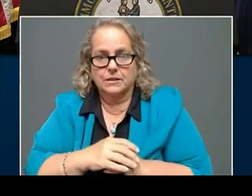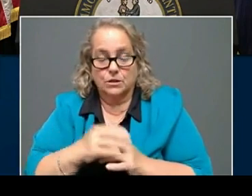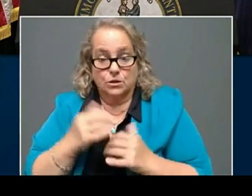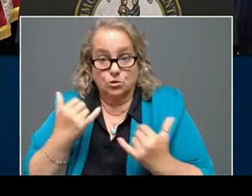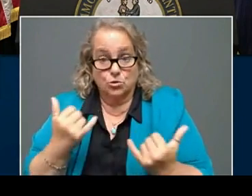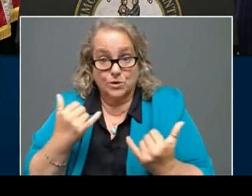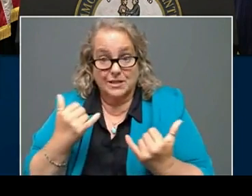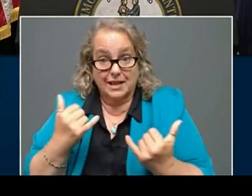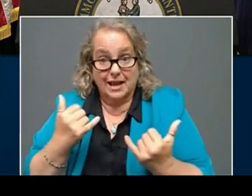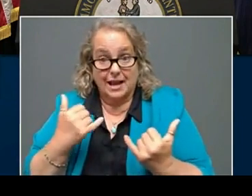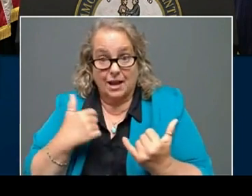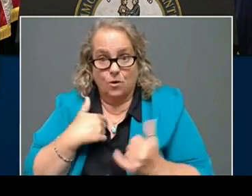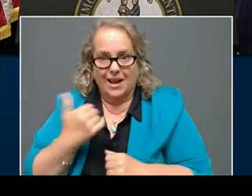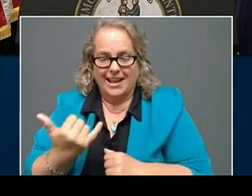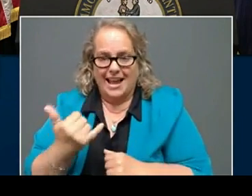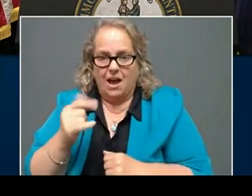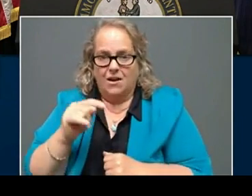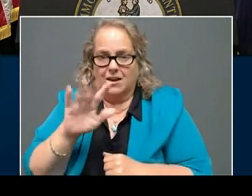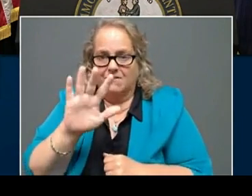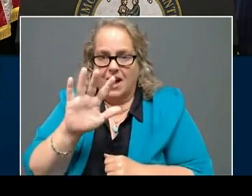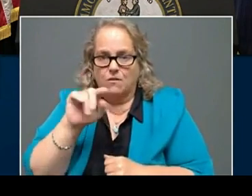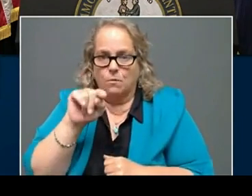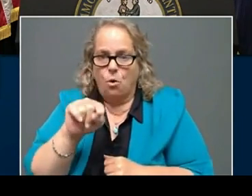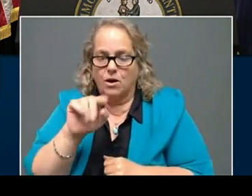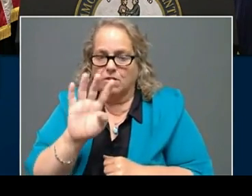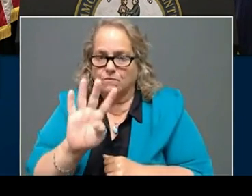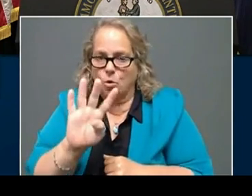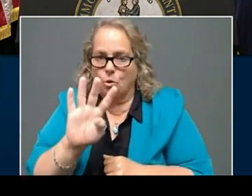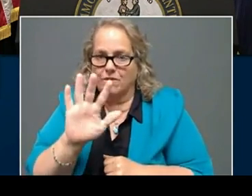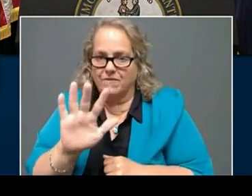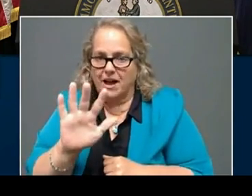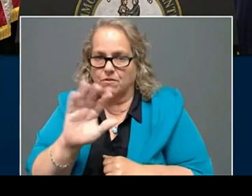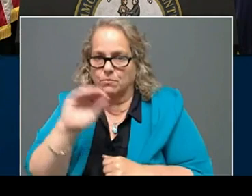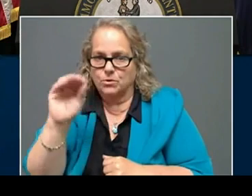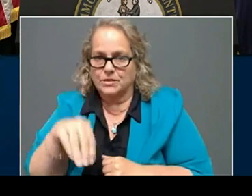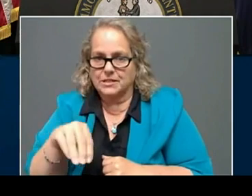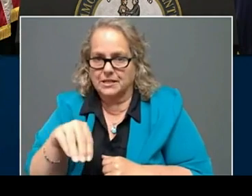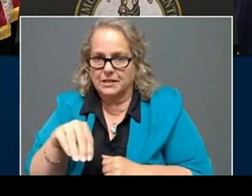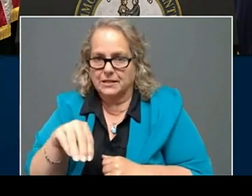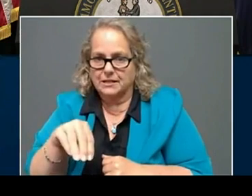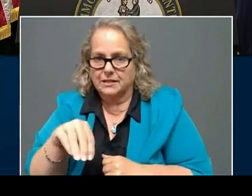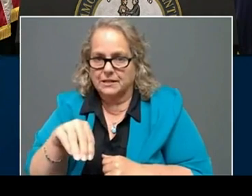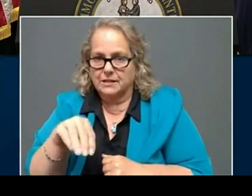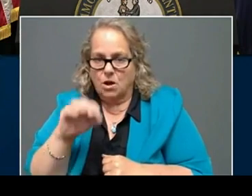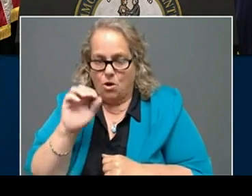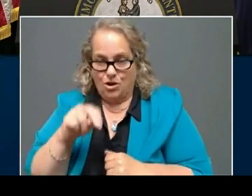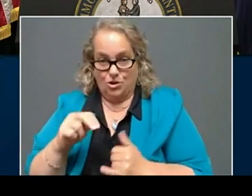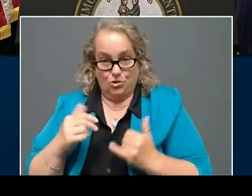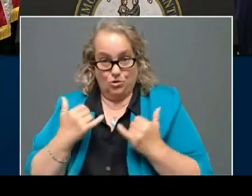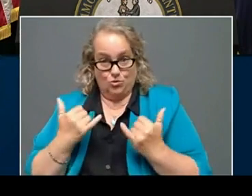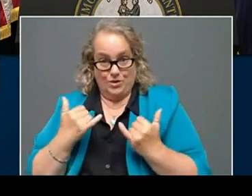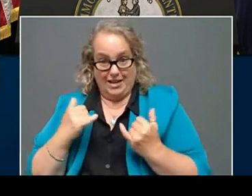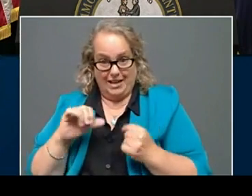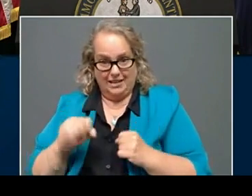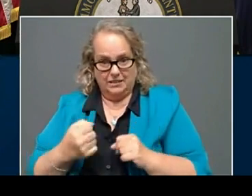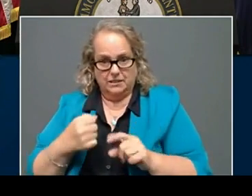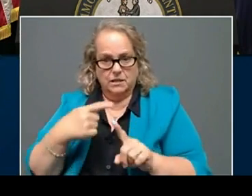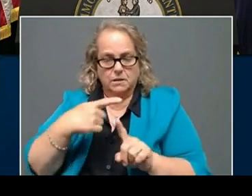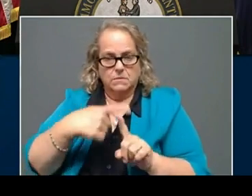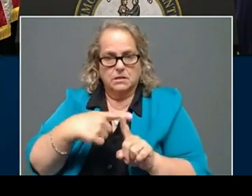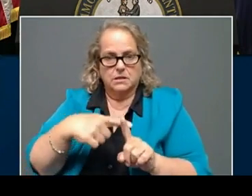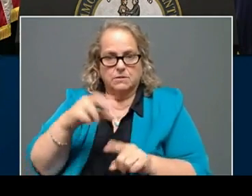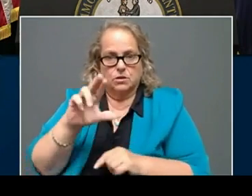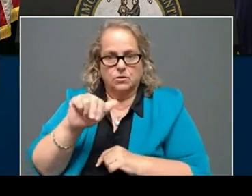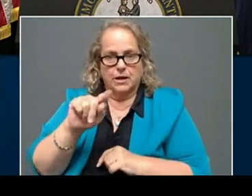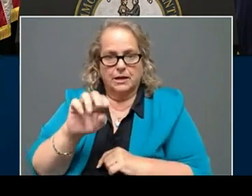we're at 5.45% on today's positivity rate. Uh we can stay here. That is a